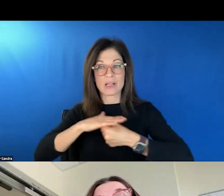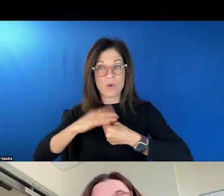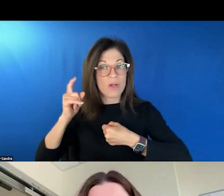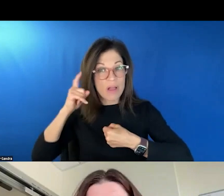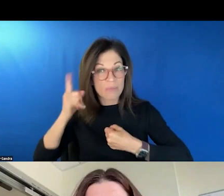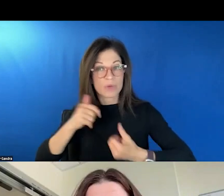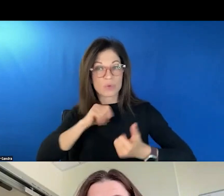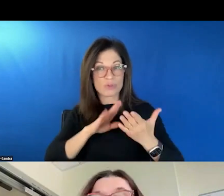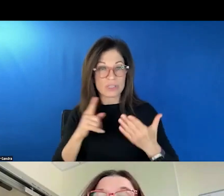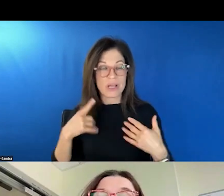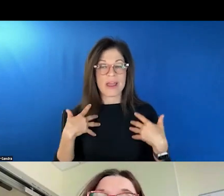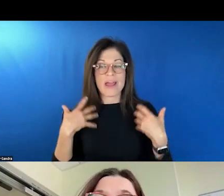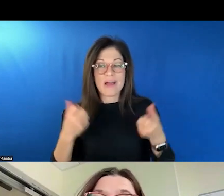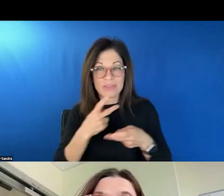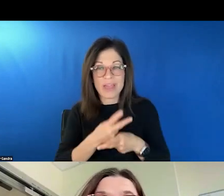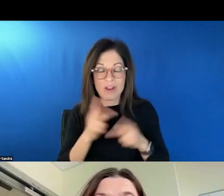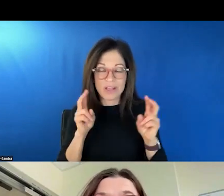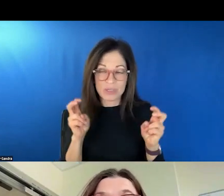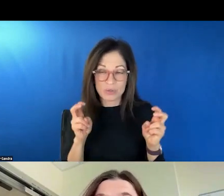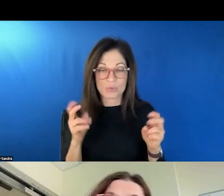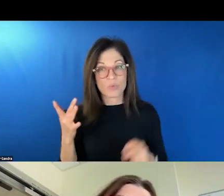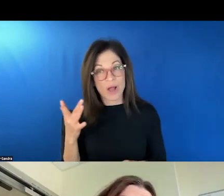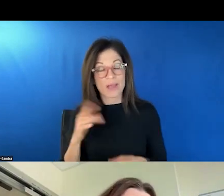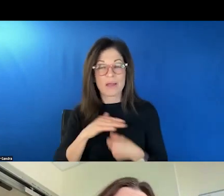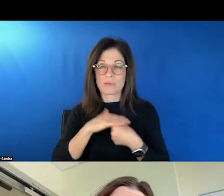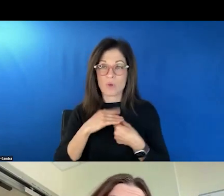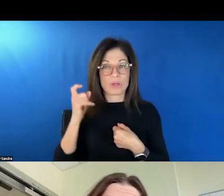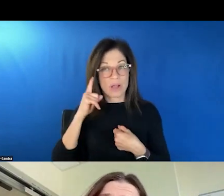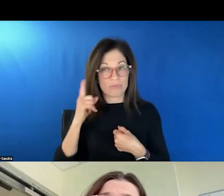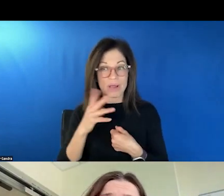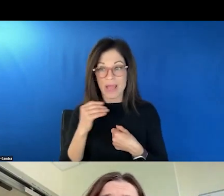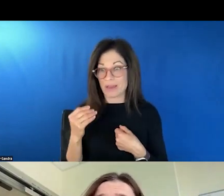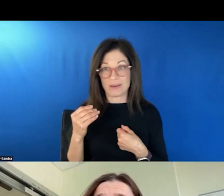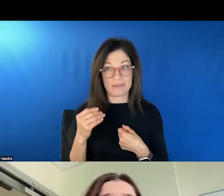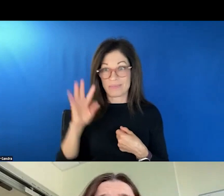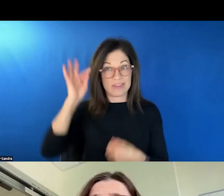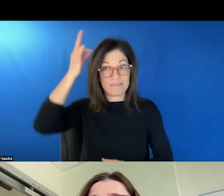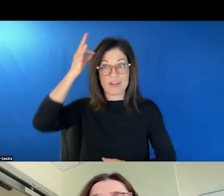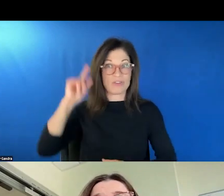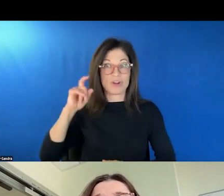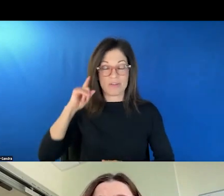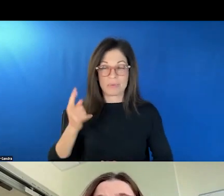AN FEDERAL ISSUE. EVEN THE FEDERAL GOVERNMENT HAS DIRECT CONTROL